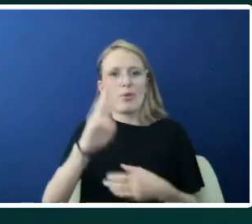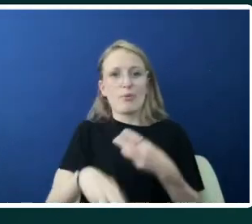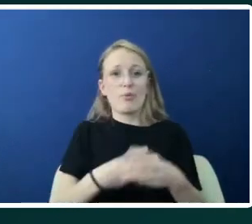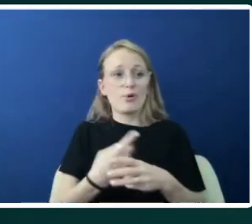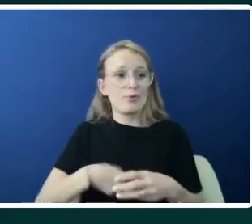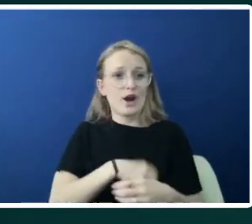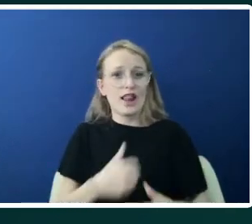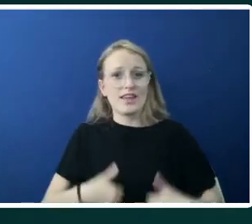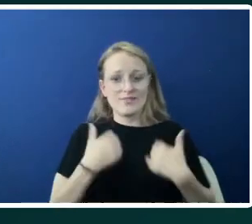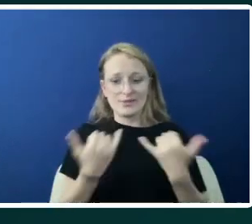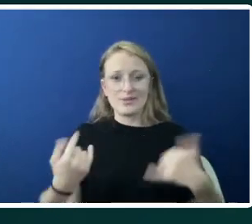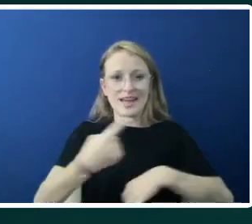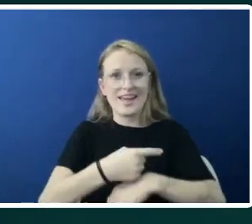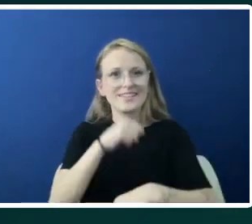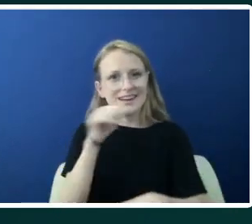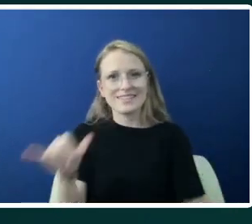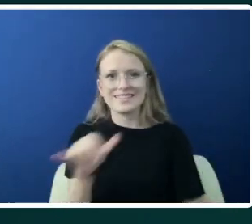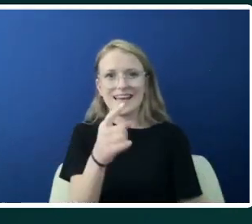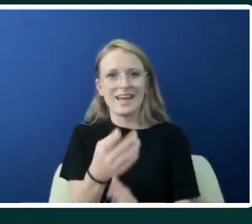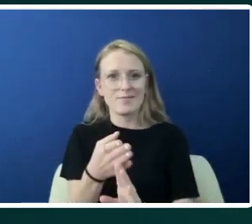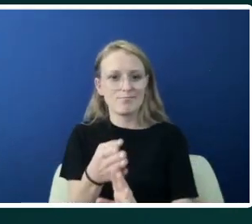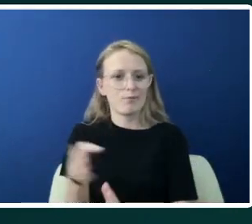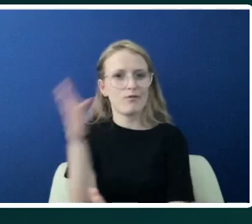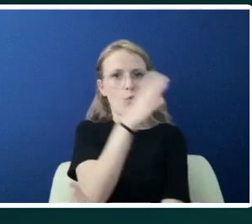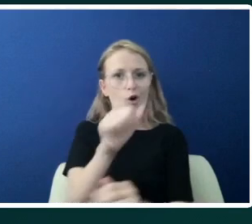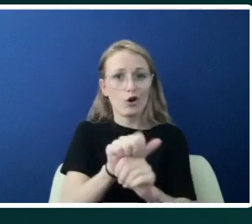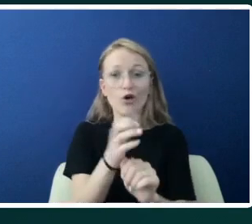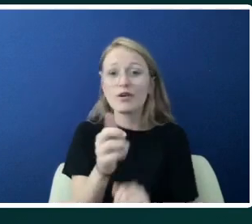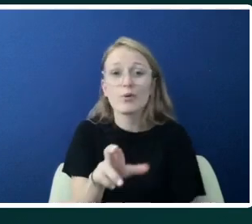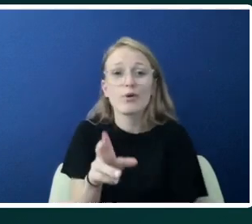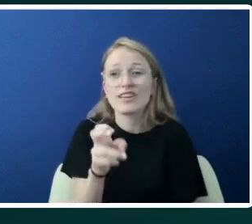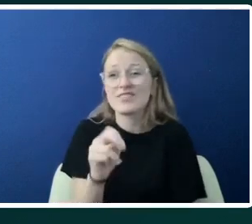that we were living in pre-pandemic or even just last week. Things are changing